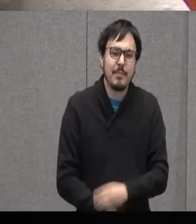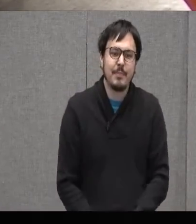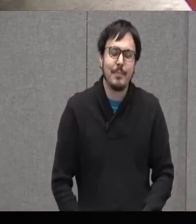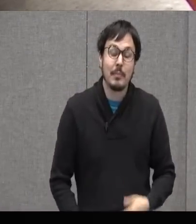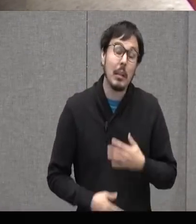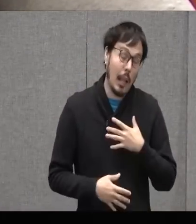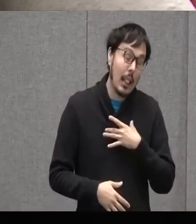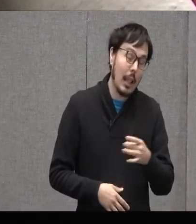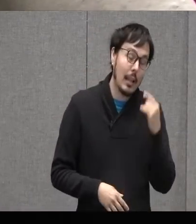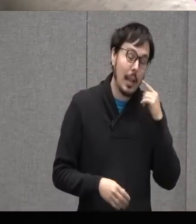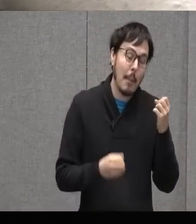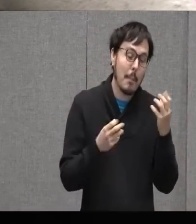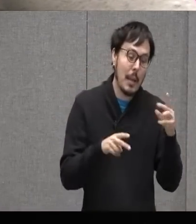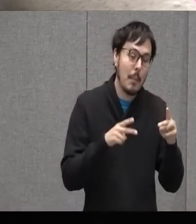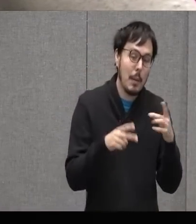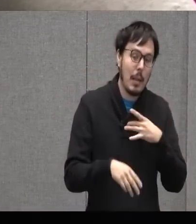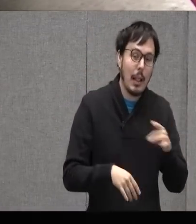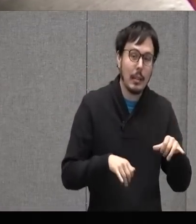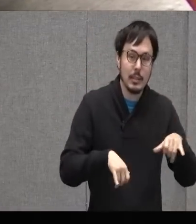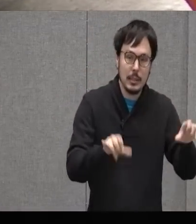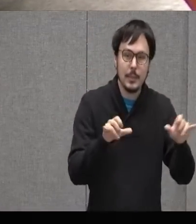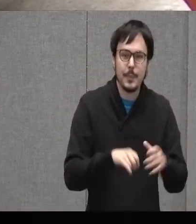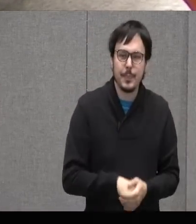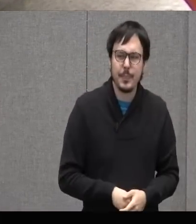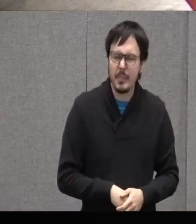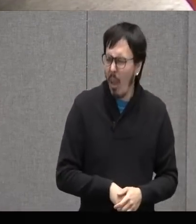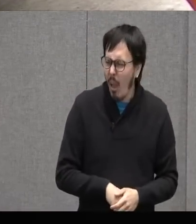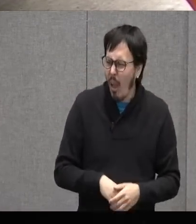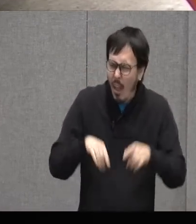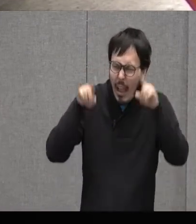A space alien? What do you know about math?